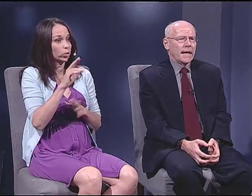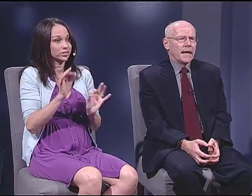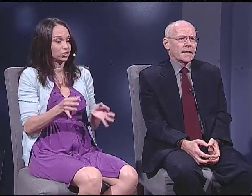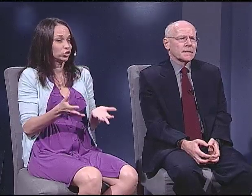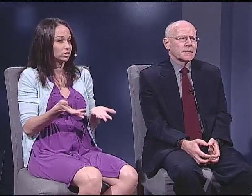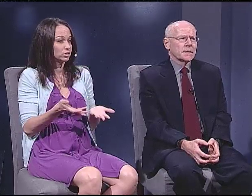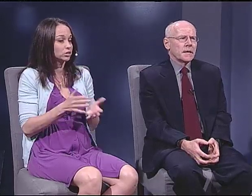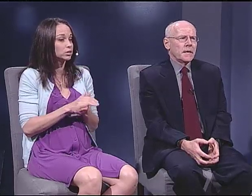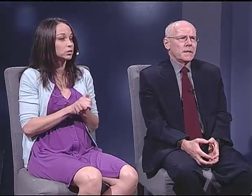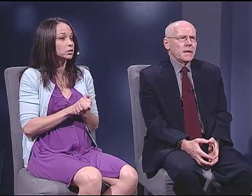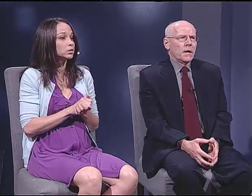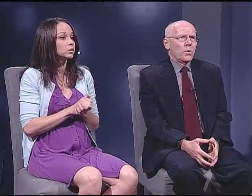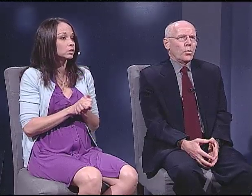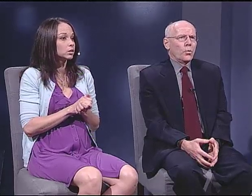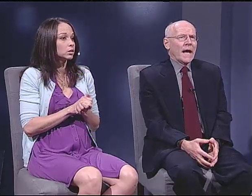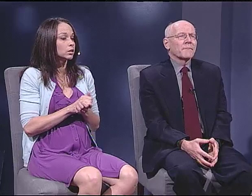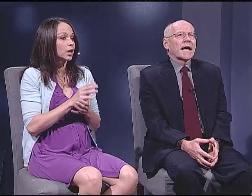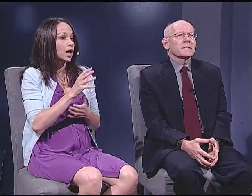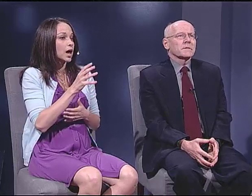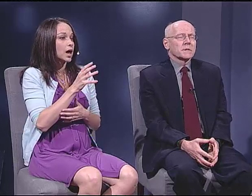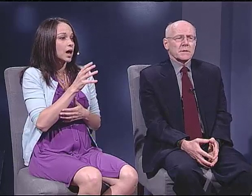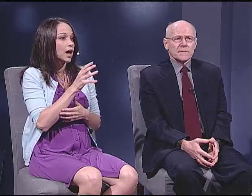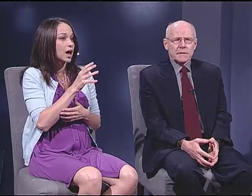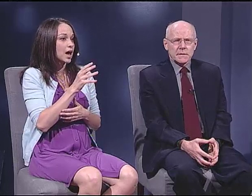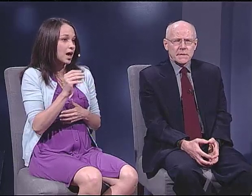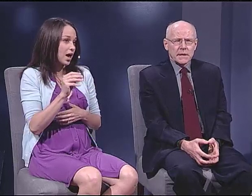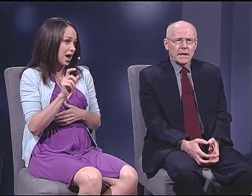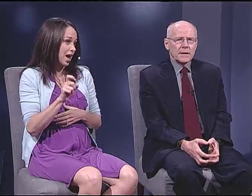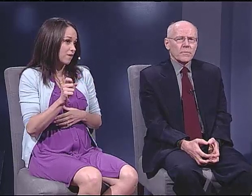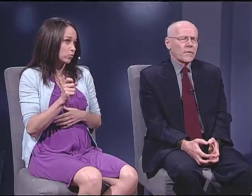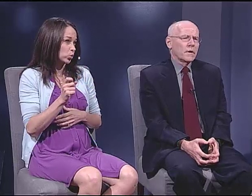And, we have to ask ourselves as a society whether or not